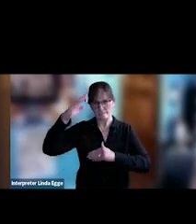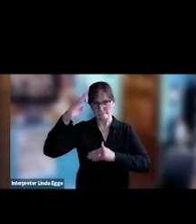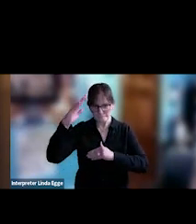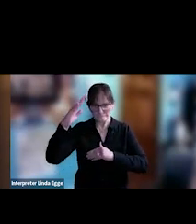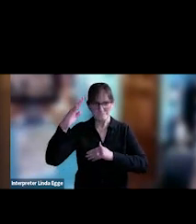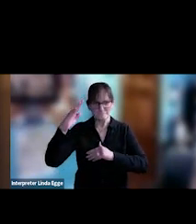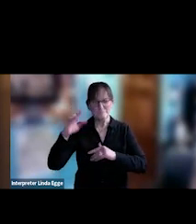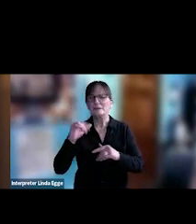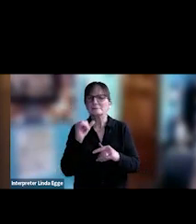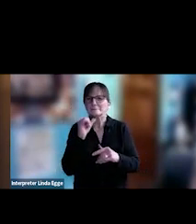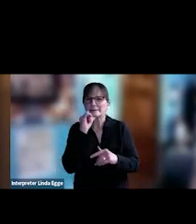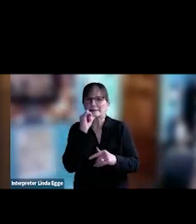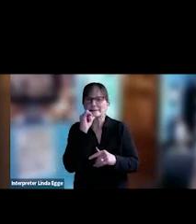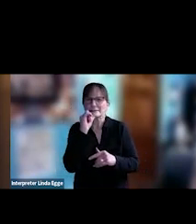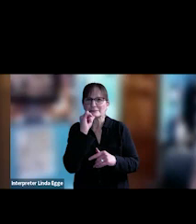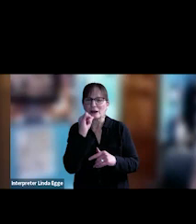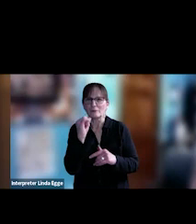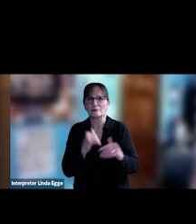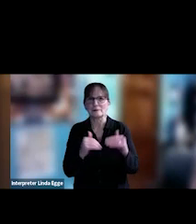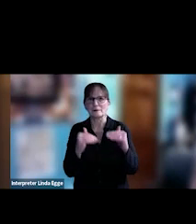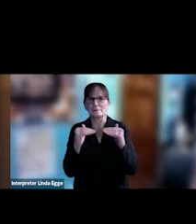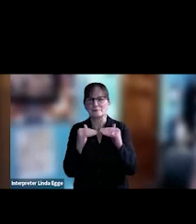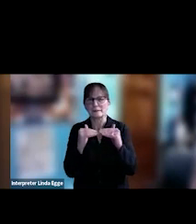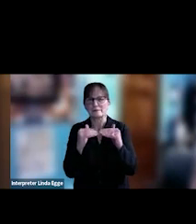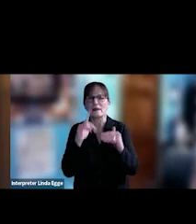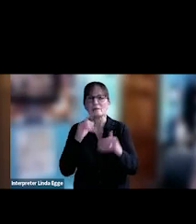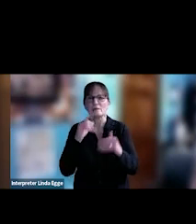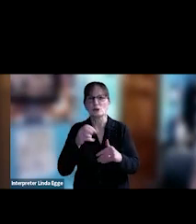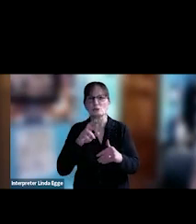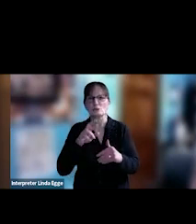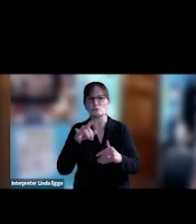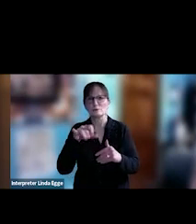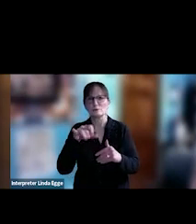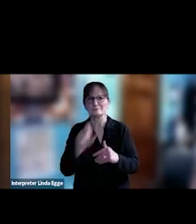who do not meet or equal a listing. The grids are really, really crucial